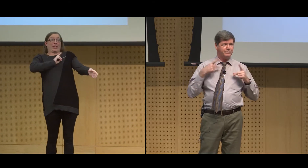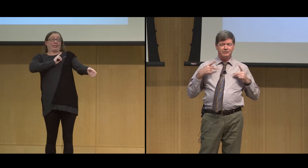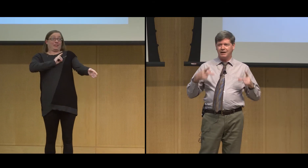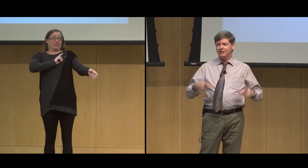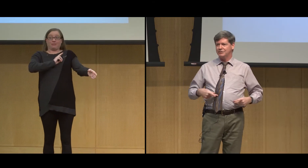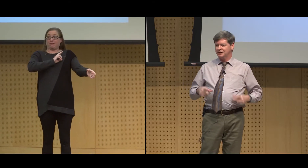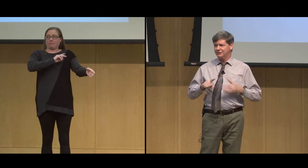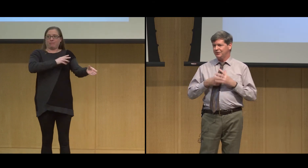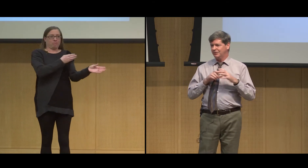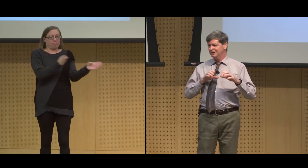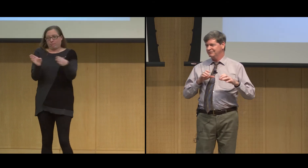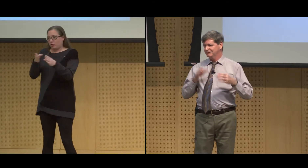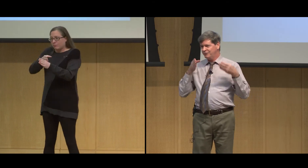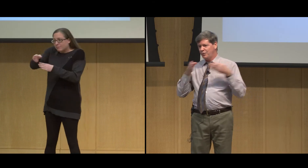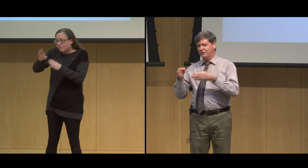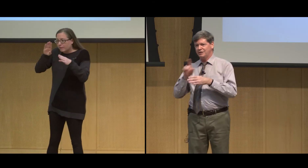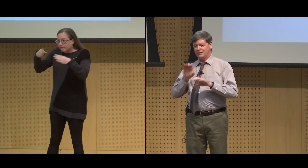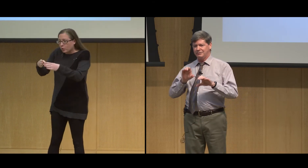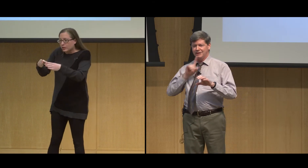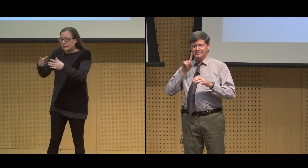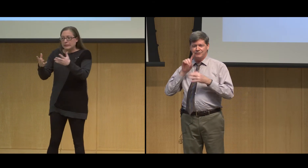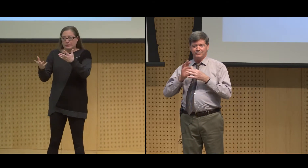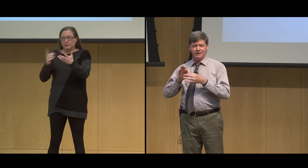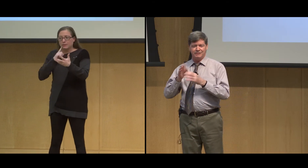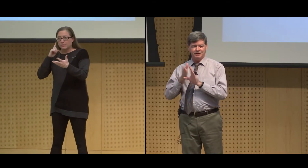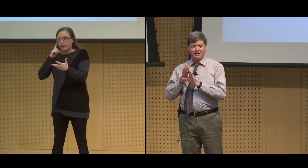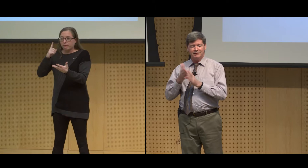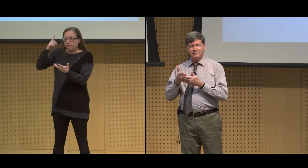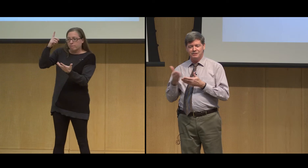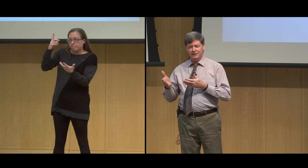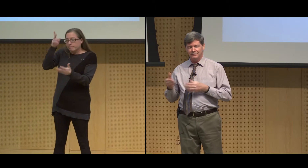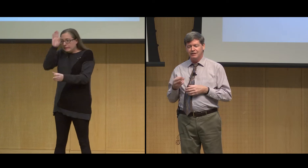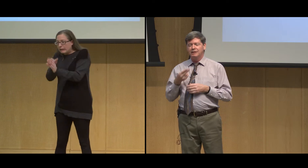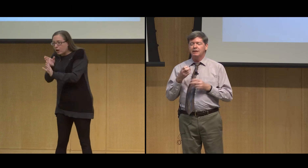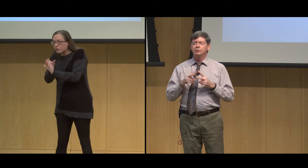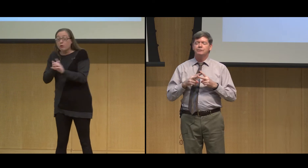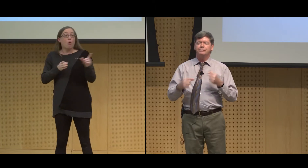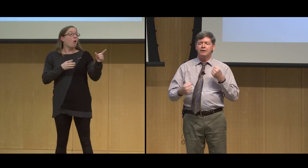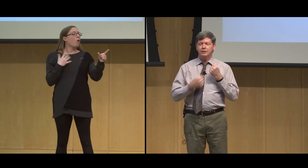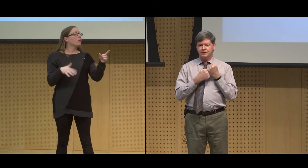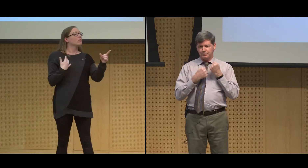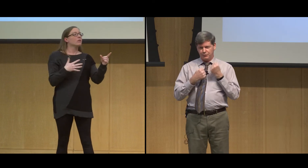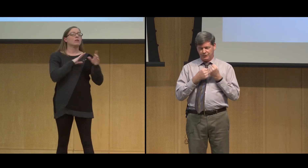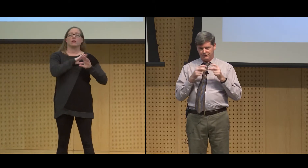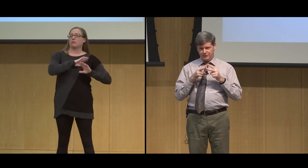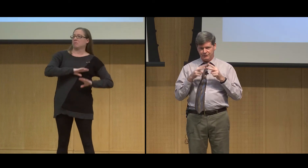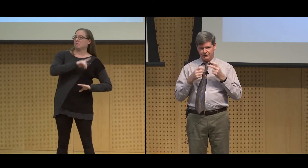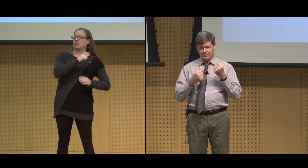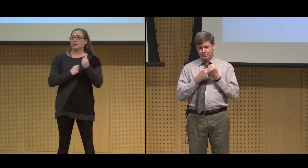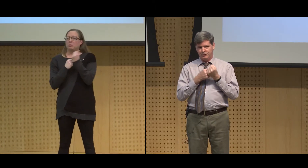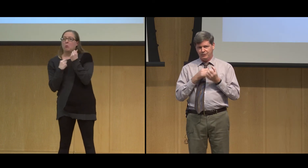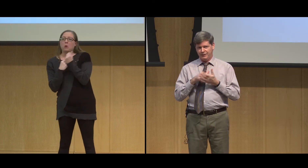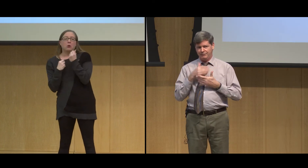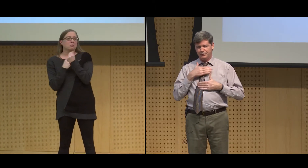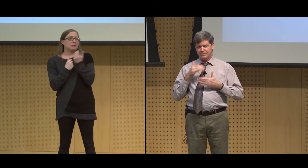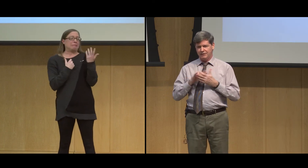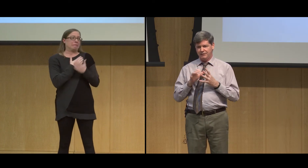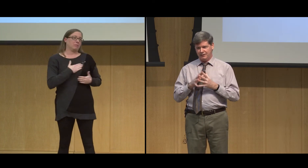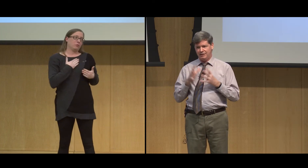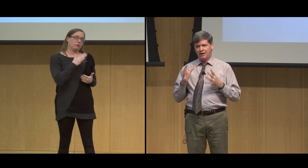and start focusing on--on Deaf-related psychology things. And he was very supportive, very, very supportive, and I appreciated that a lot.